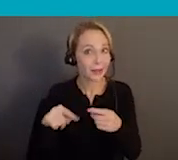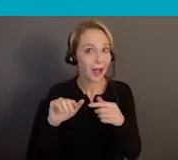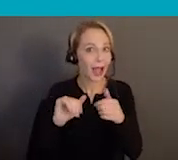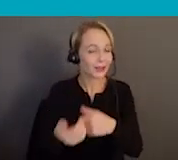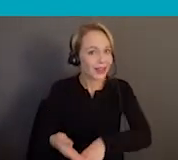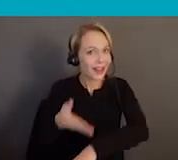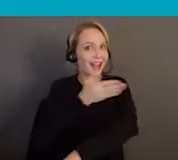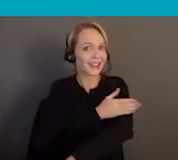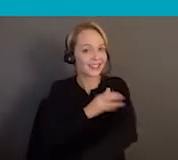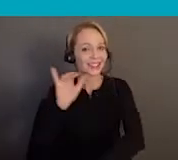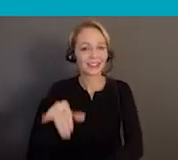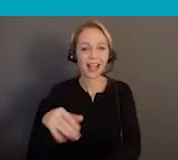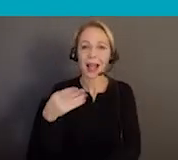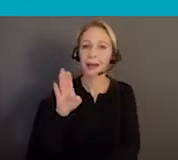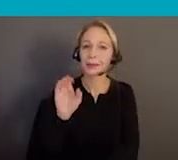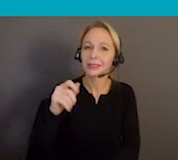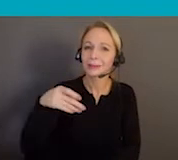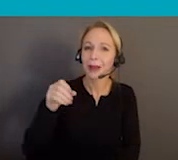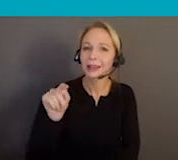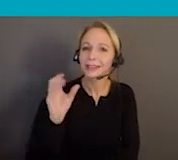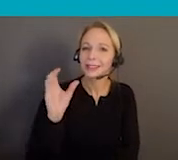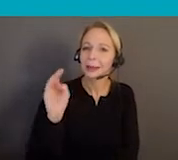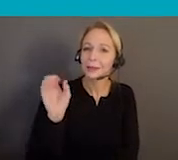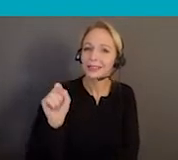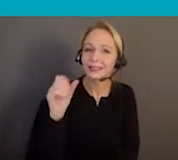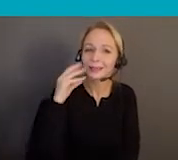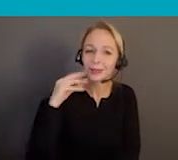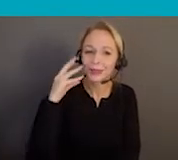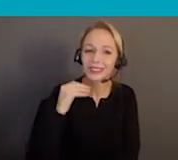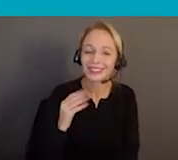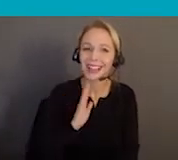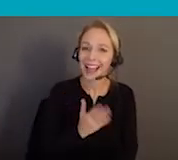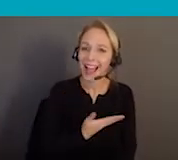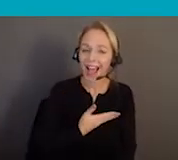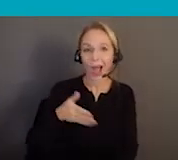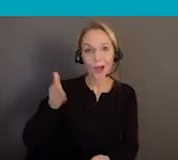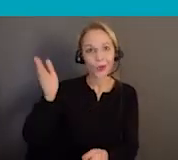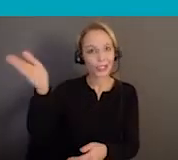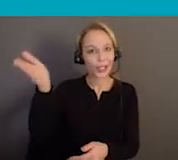AND TODAY TALK ABOUT HOW TO ENHANCE THE HubSpot CMS